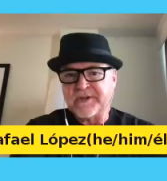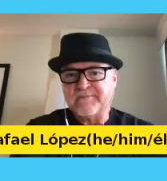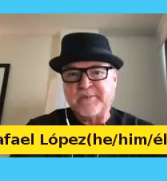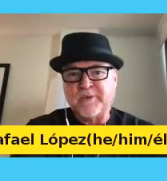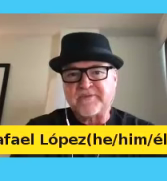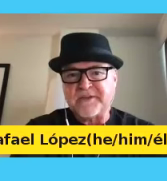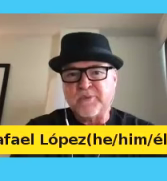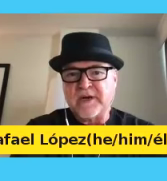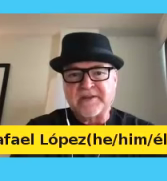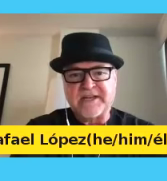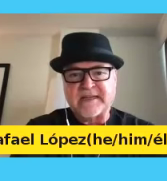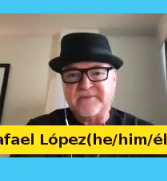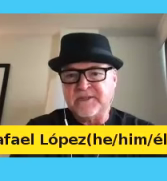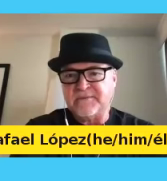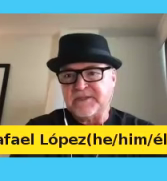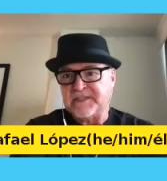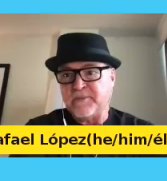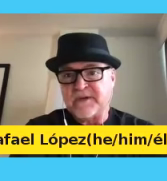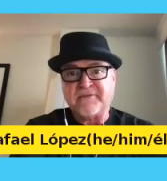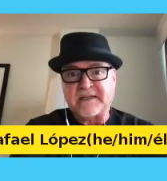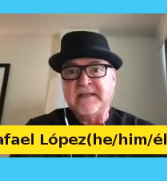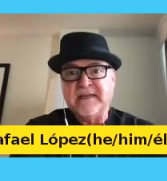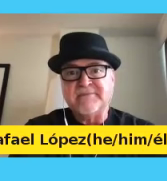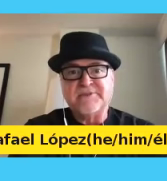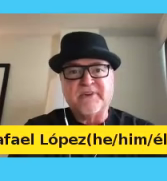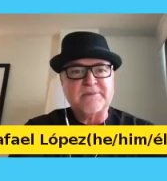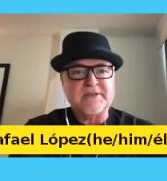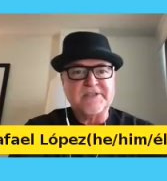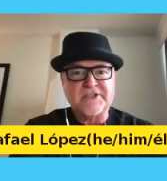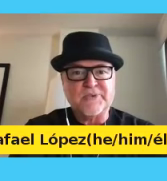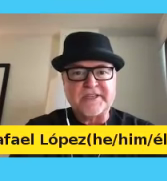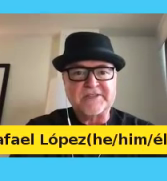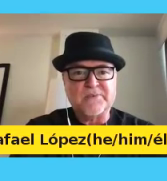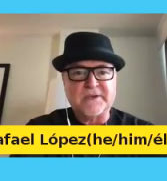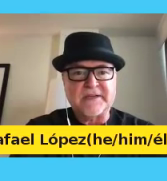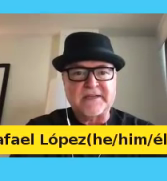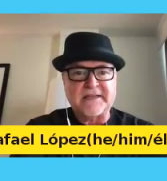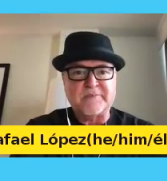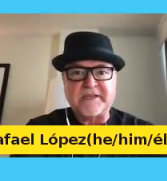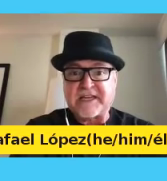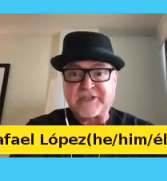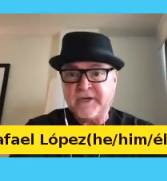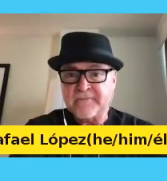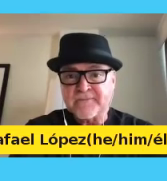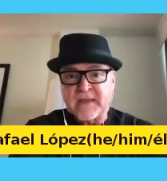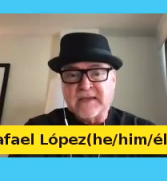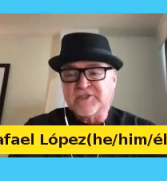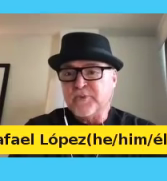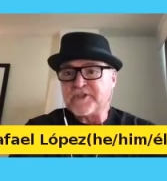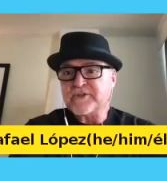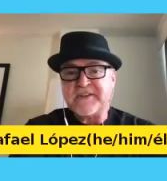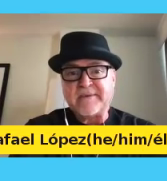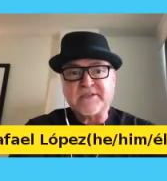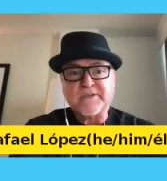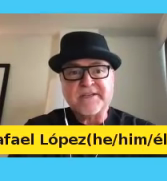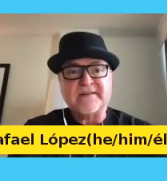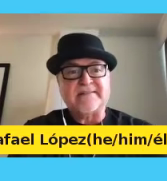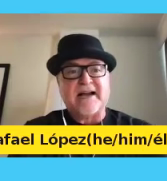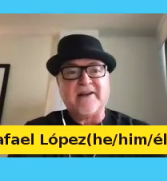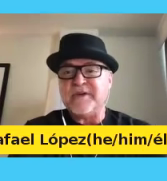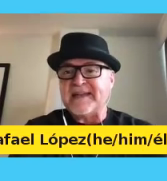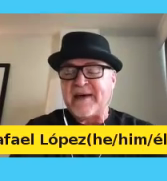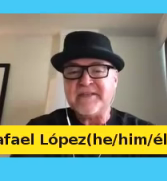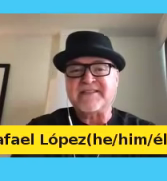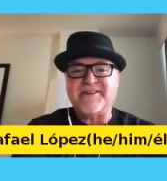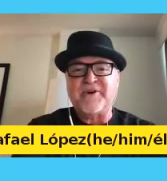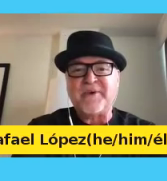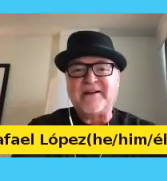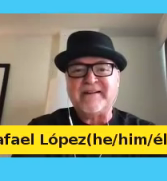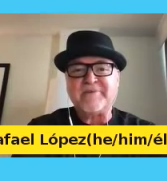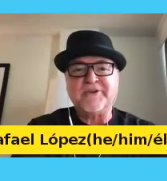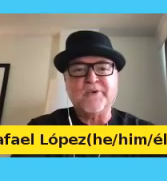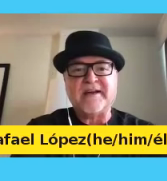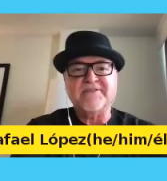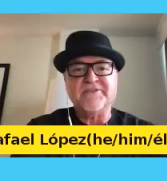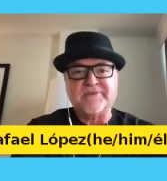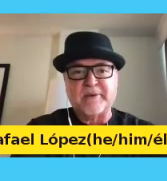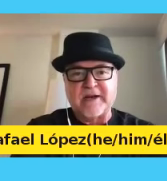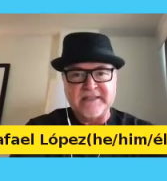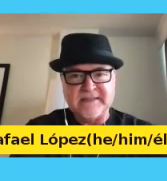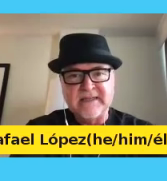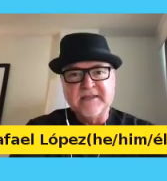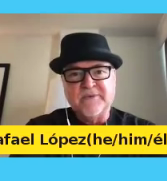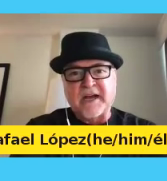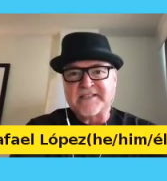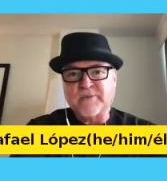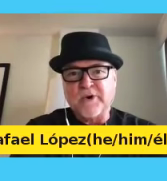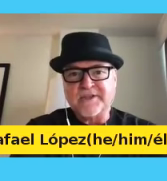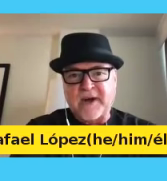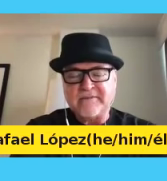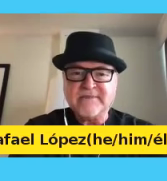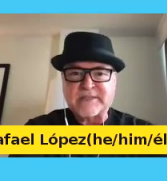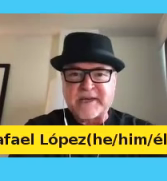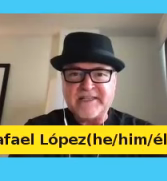Everything was pretty much gray and it was lack of human participation of neighborly participation, I can show you photos of what you can find everyday. I was surrounded by this, it was amazing how we created aof crated a beautiful place